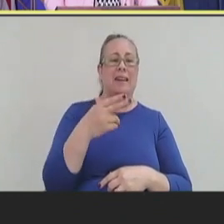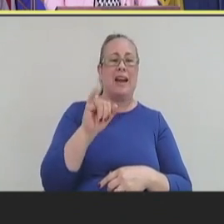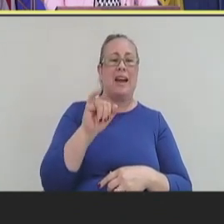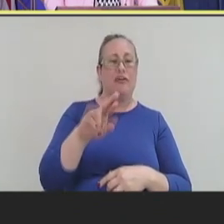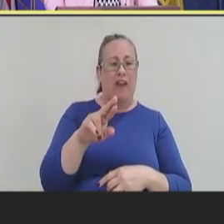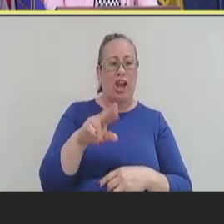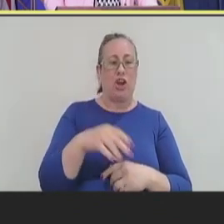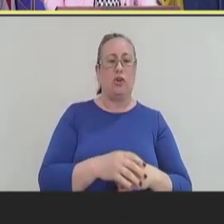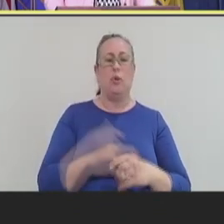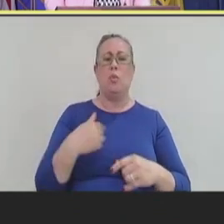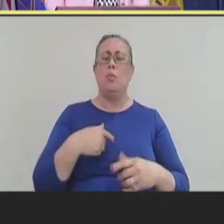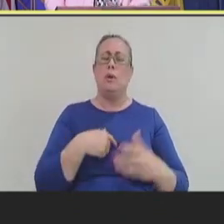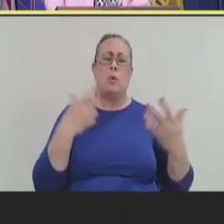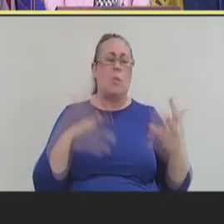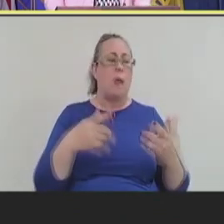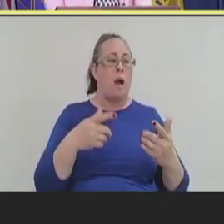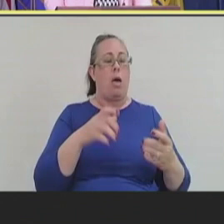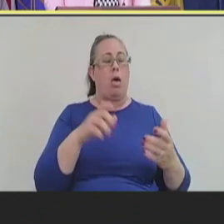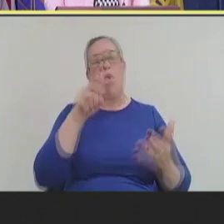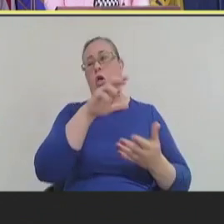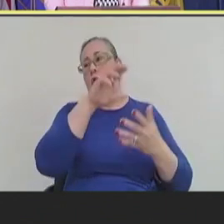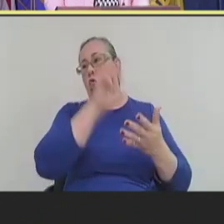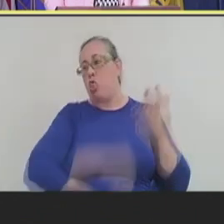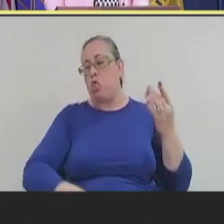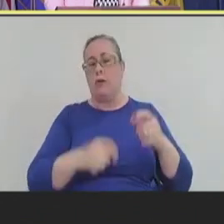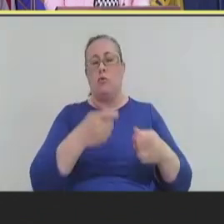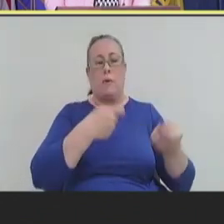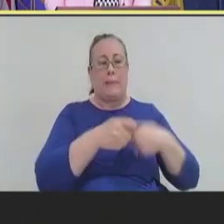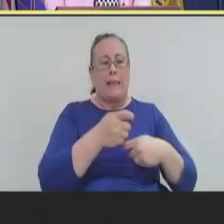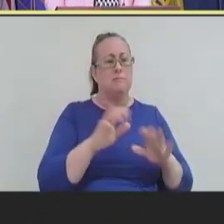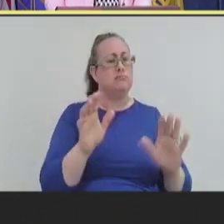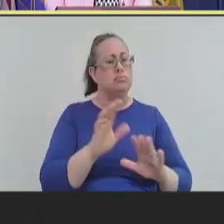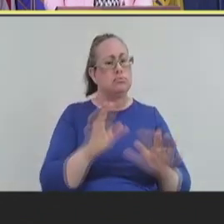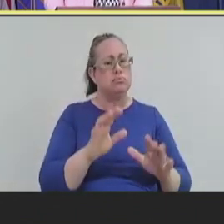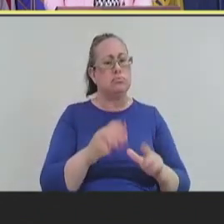replace all of the standardization that's been in place under V2. What we really want